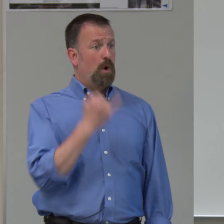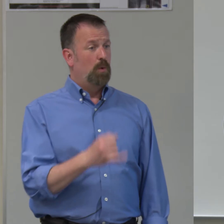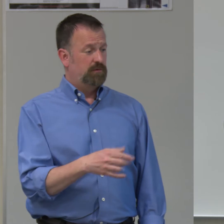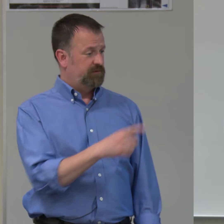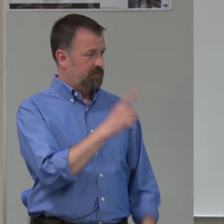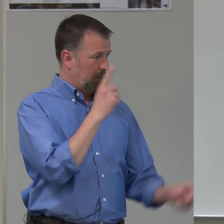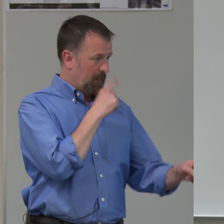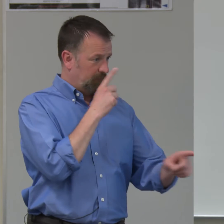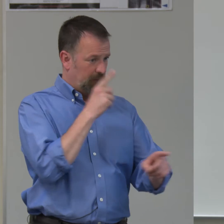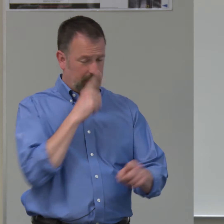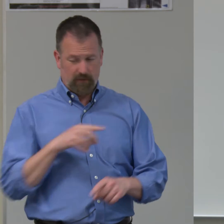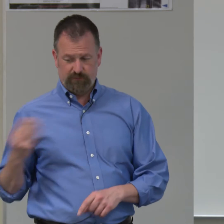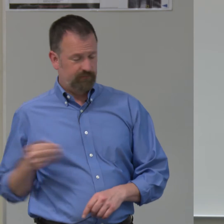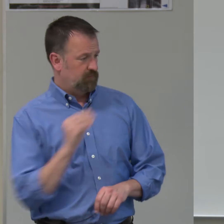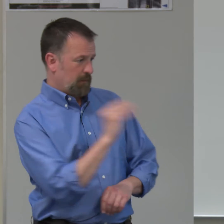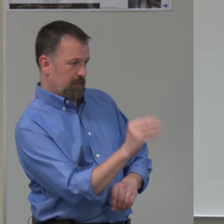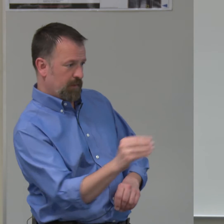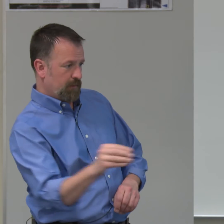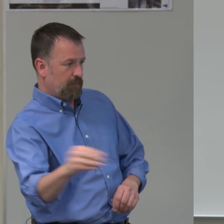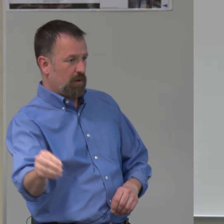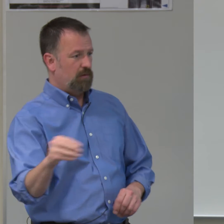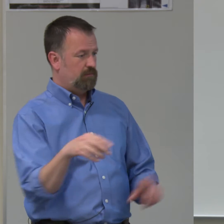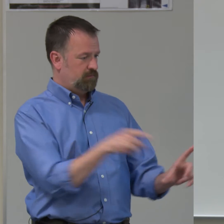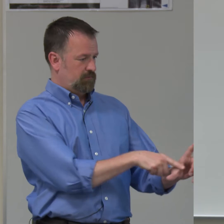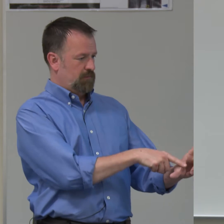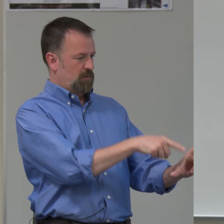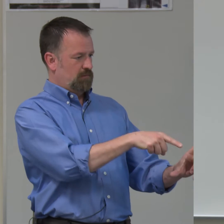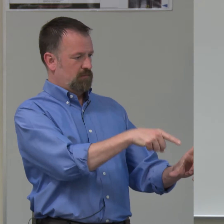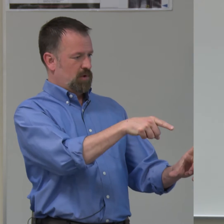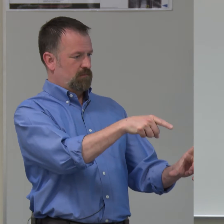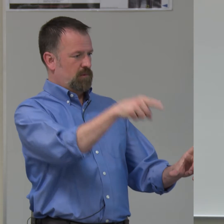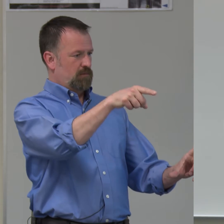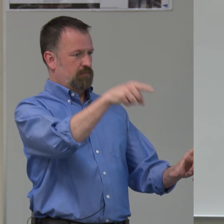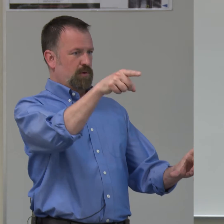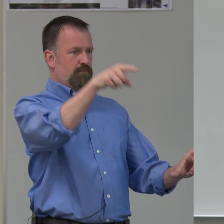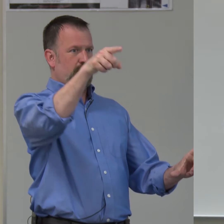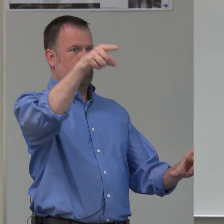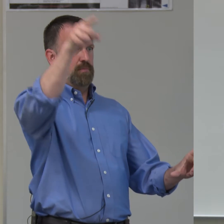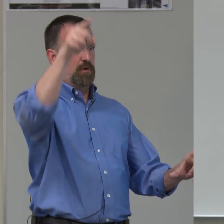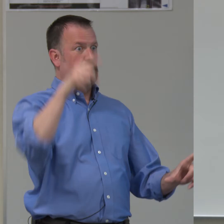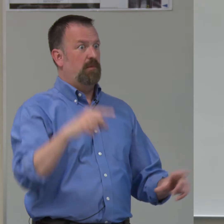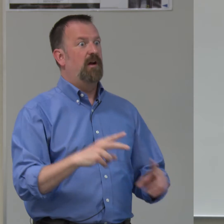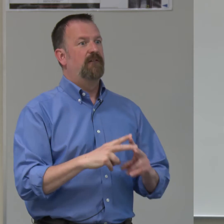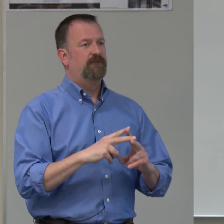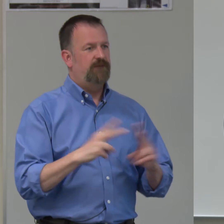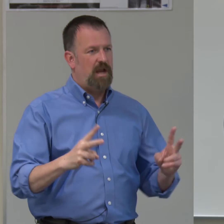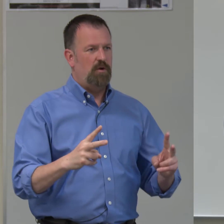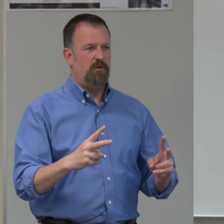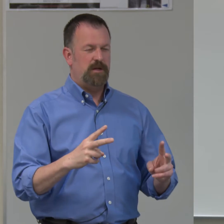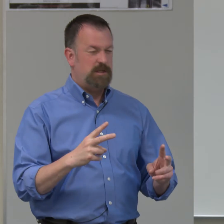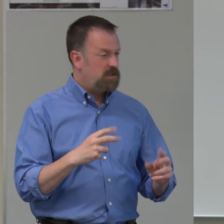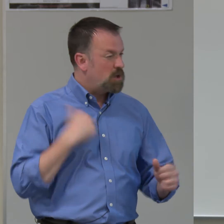in several mice, and this is the mean growth curve, so you can see these tumors grow very aggressively, right?